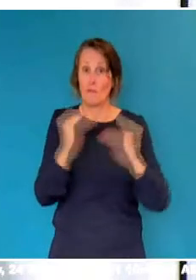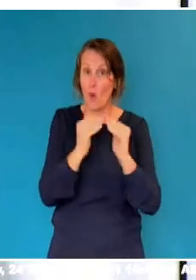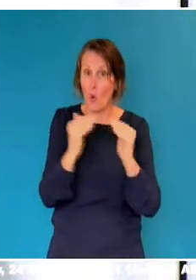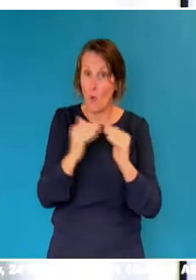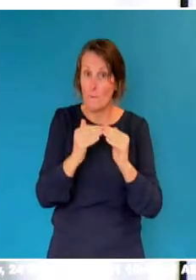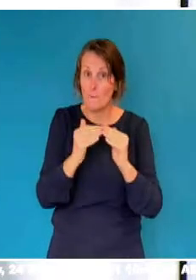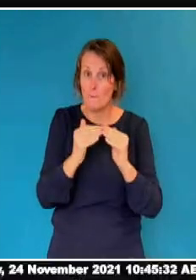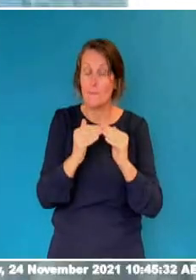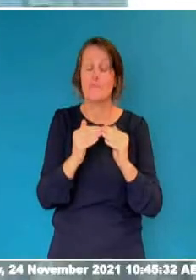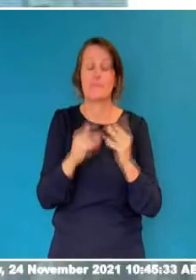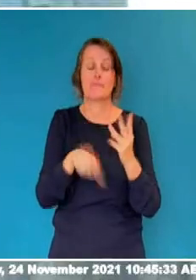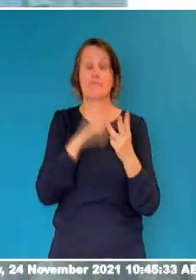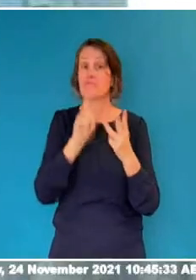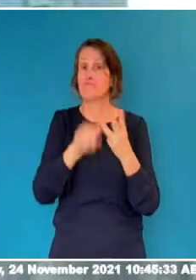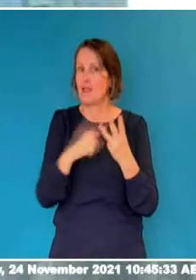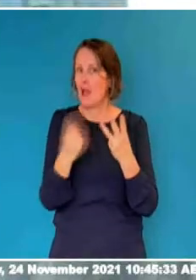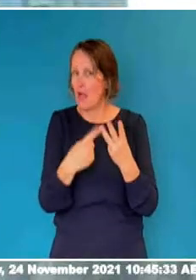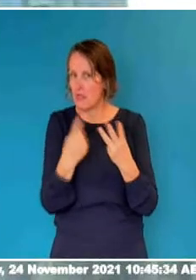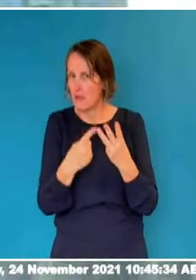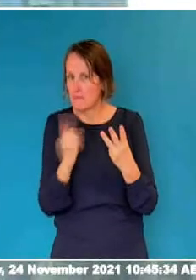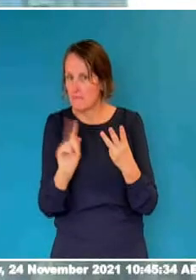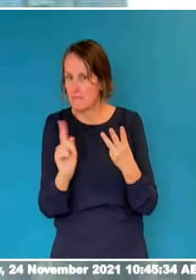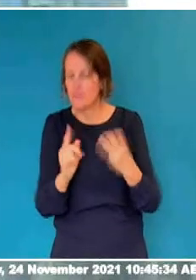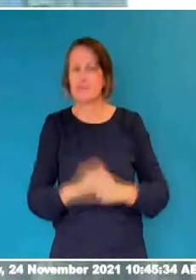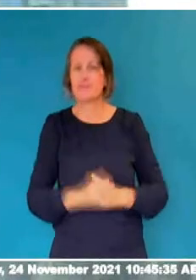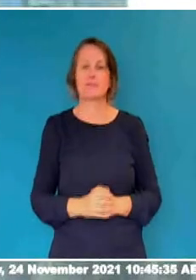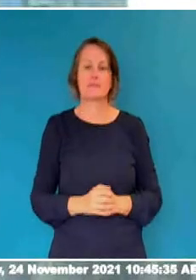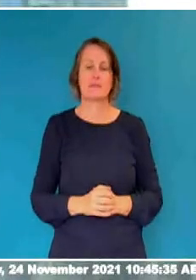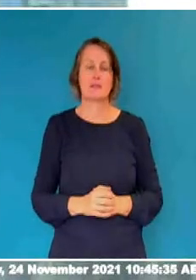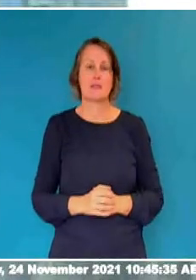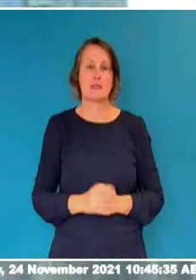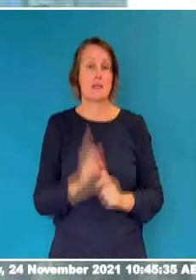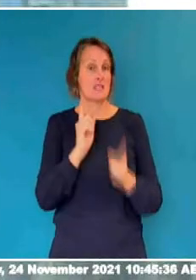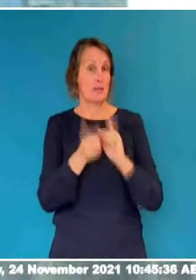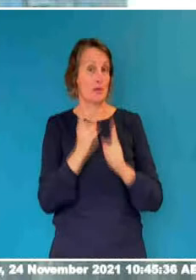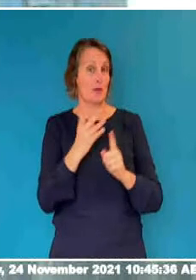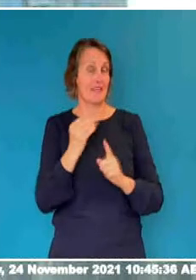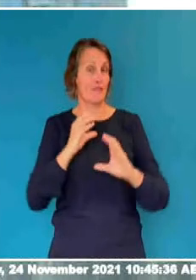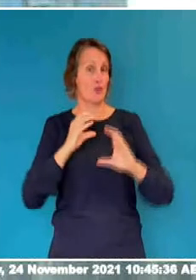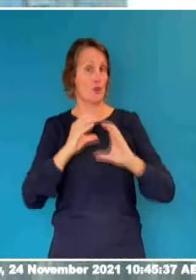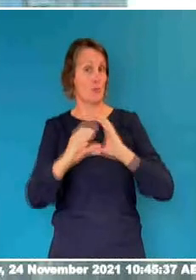We get asked for adjustments in terms of communication, so preferred communication methods.